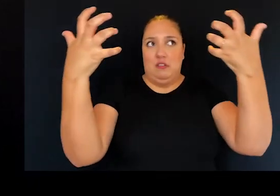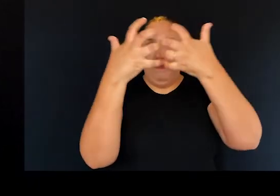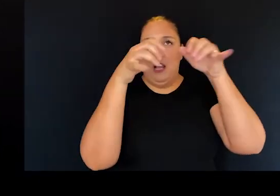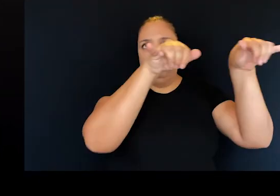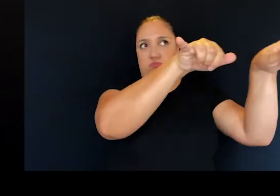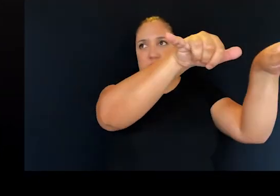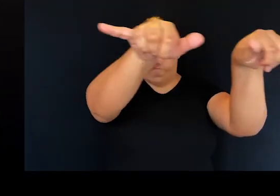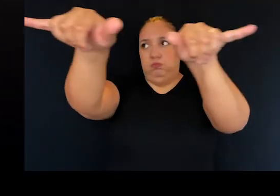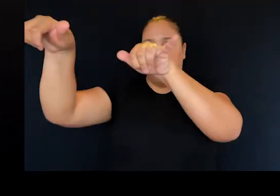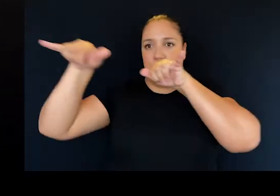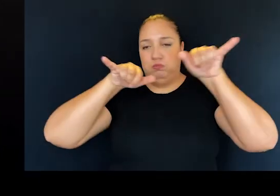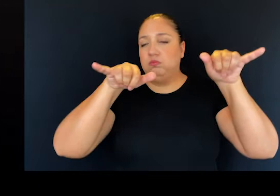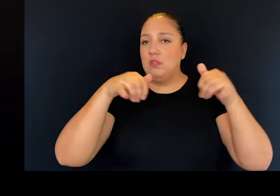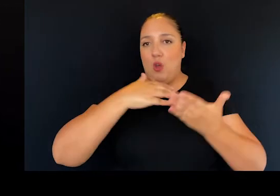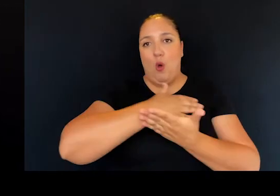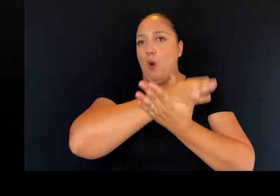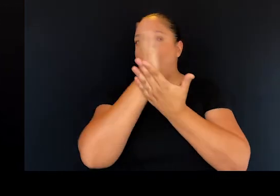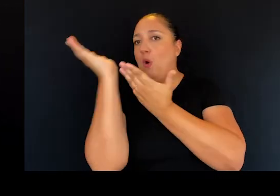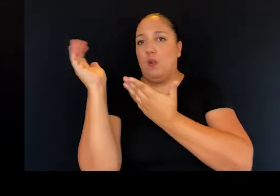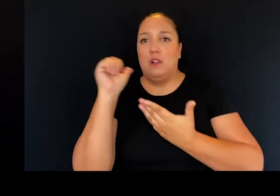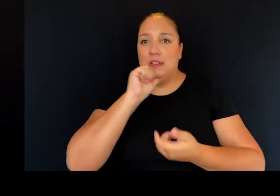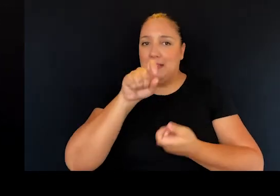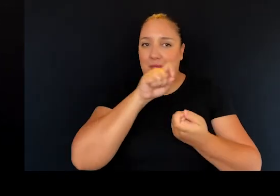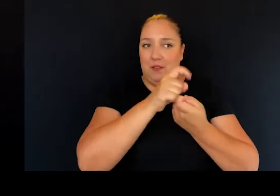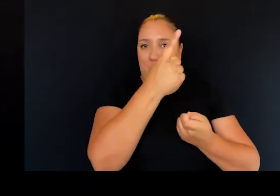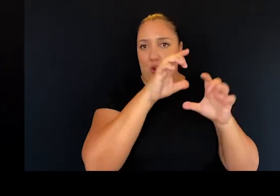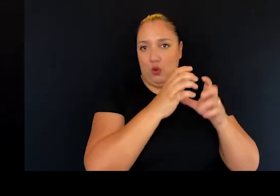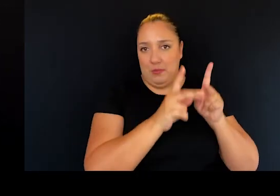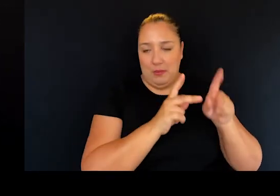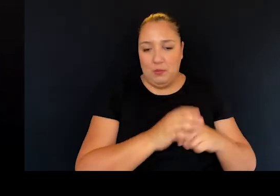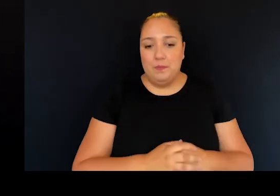Agreed, and I-- we'll be talking about language